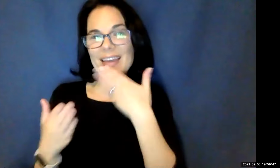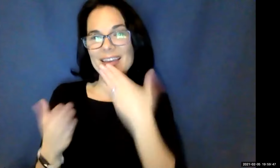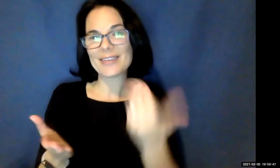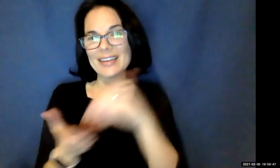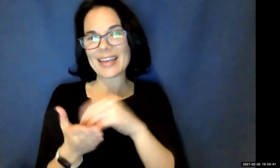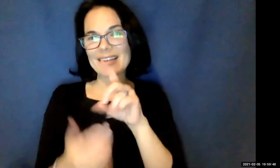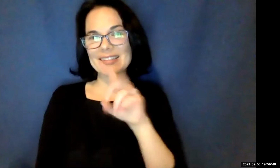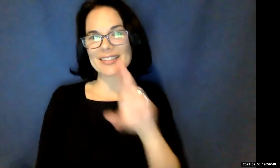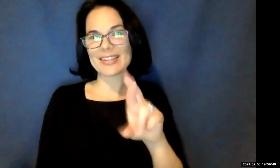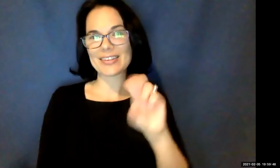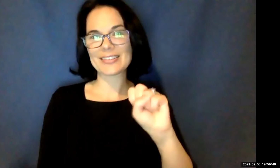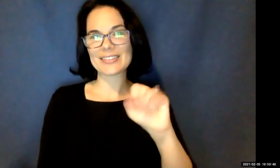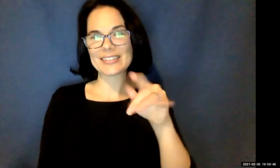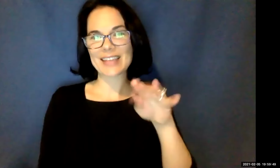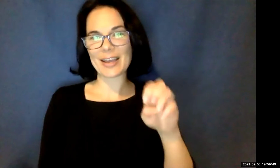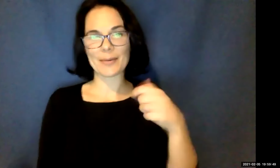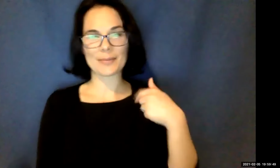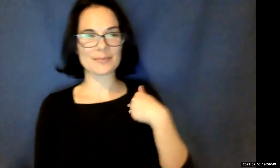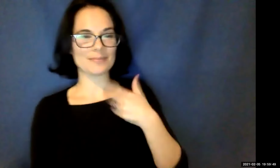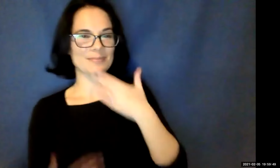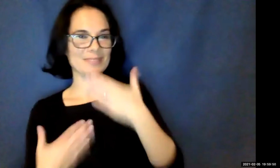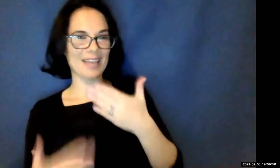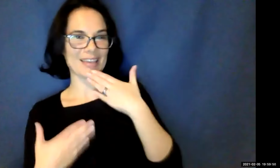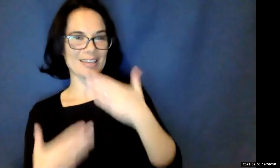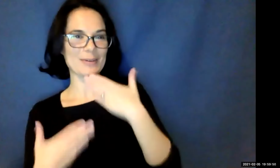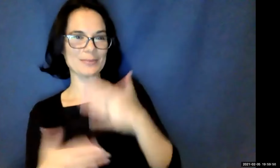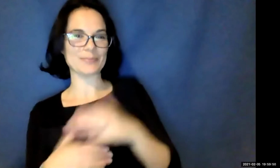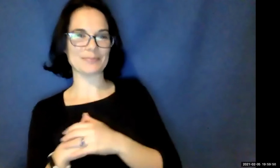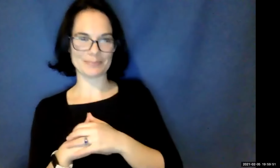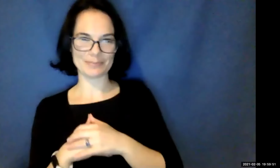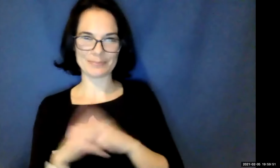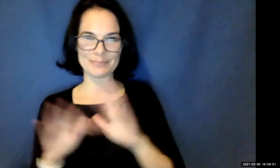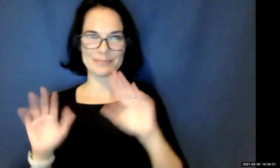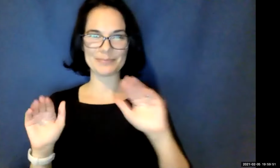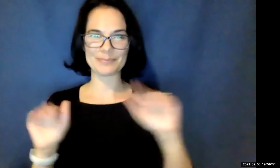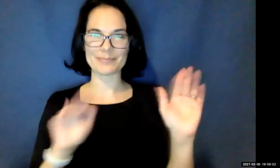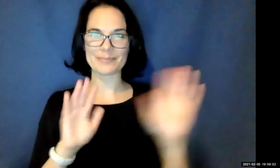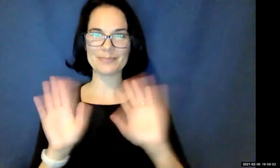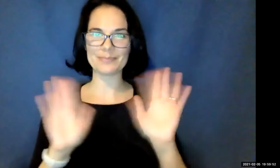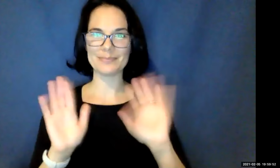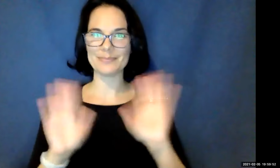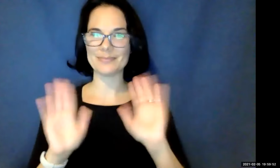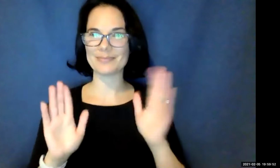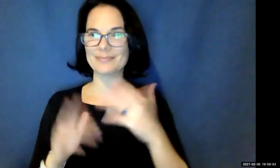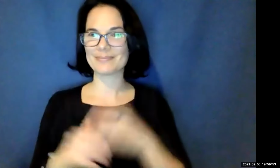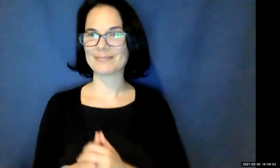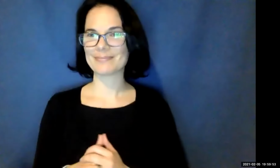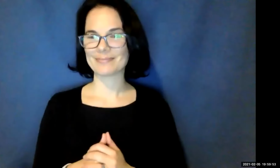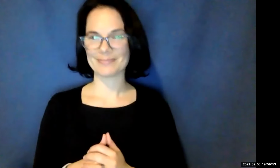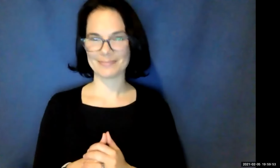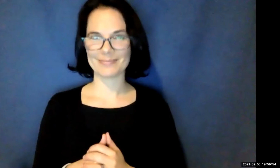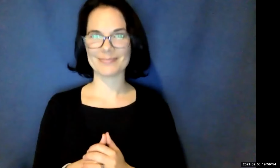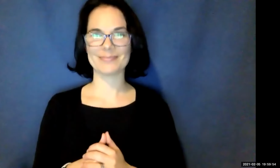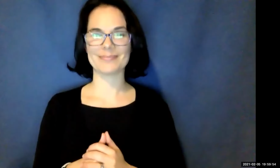My pleasure. Thank you all for – Thank you Dr. Sayone. Bye. Thank you.